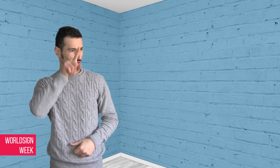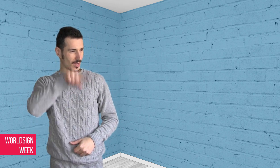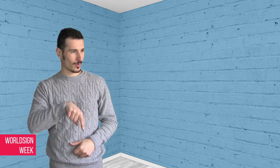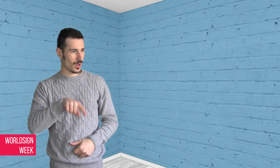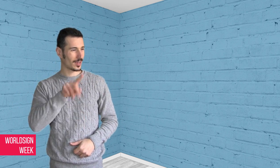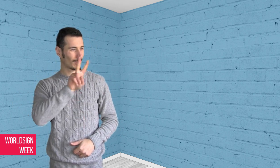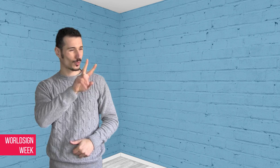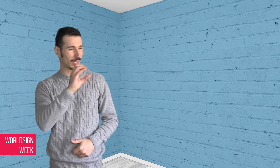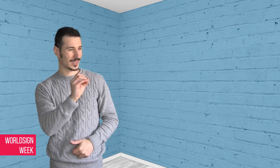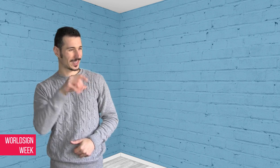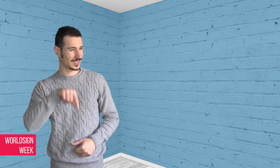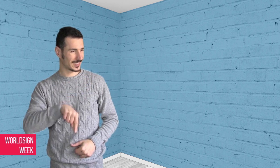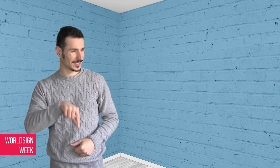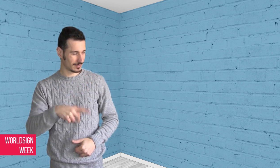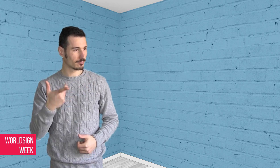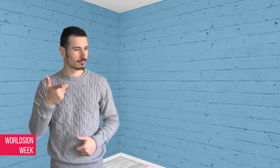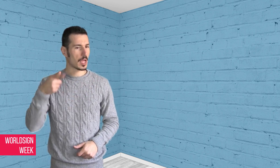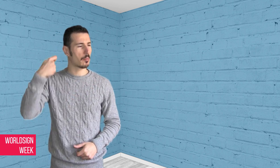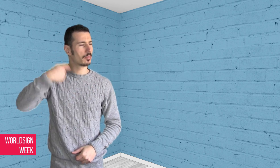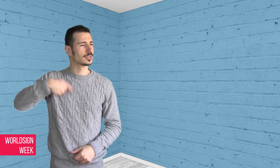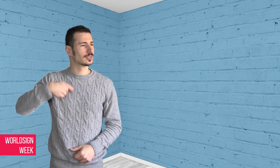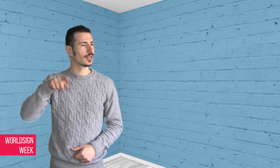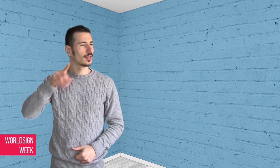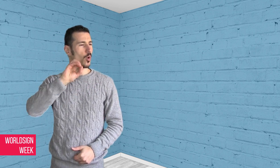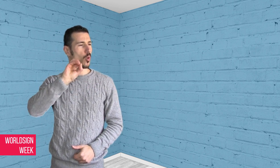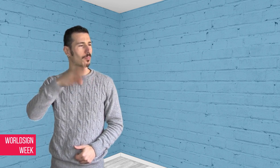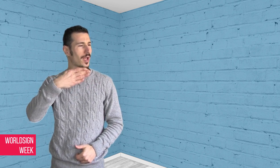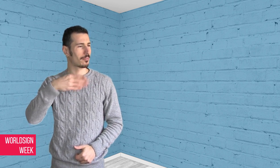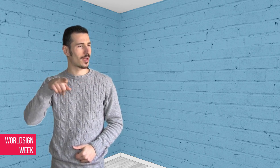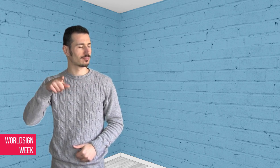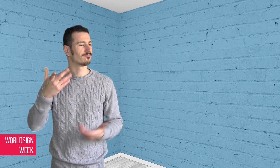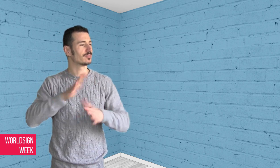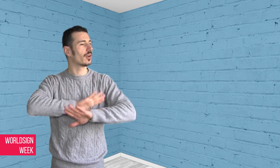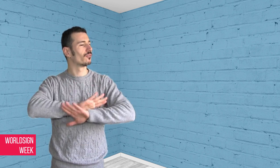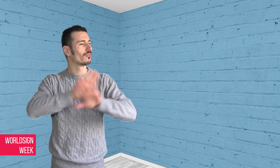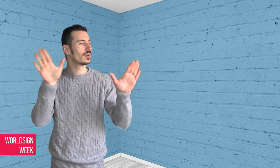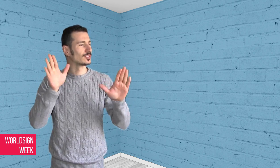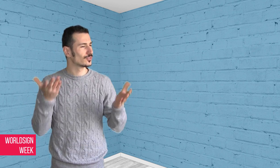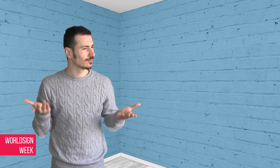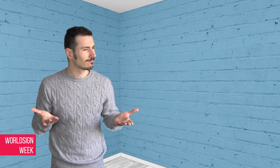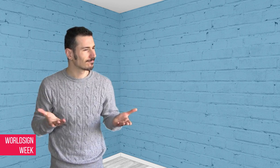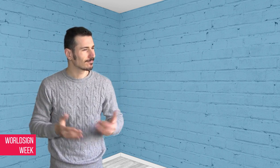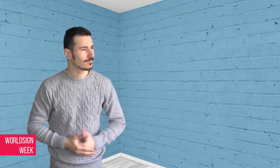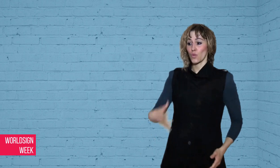2017, United States President Barack Obama completes his second term.